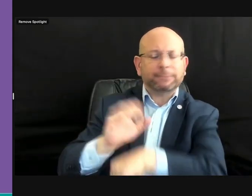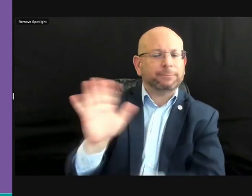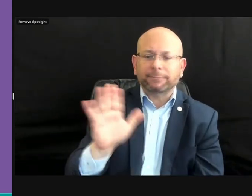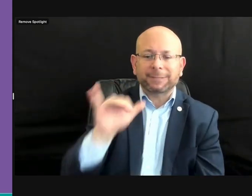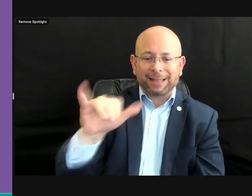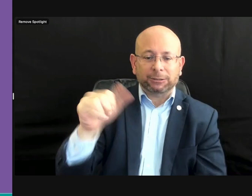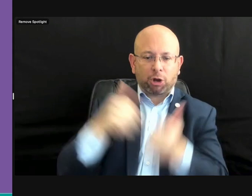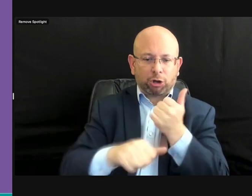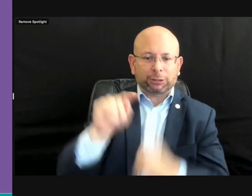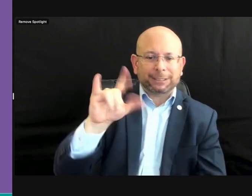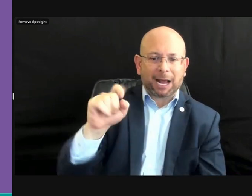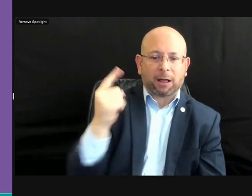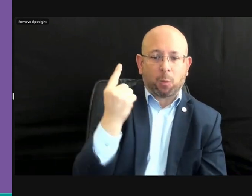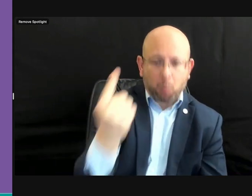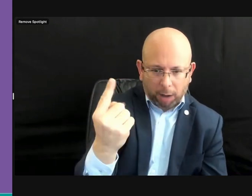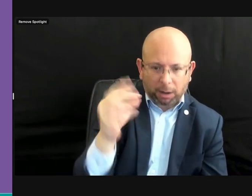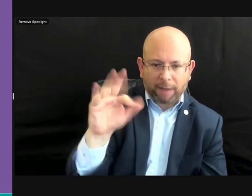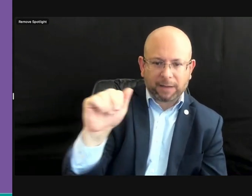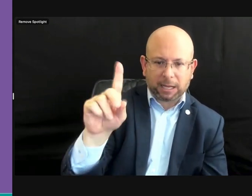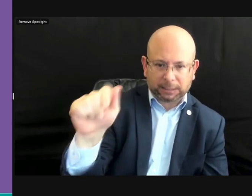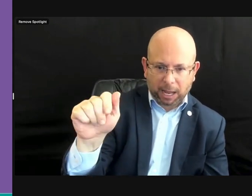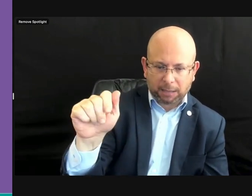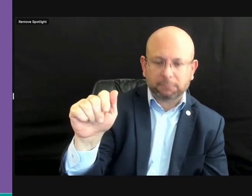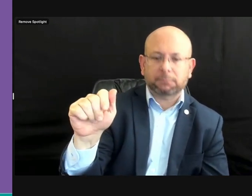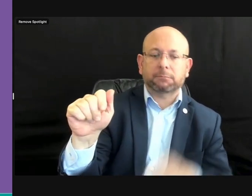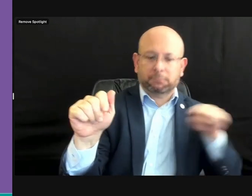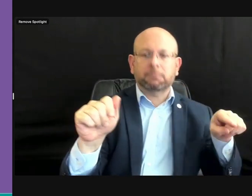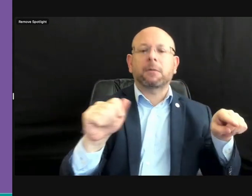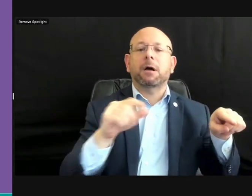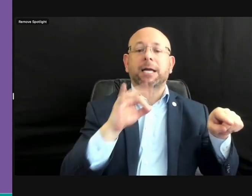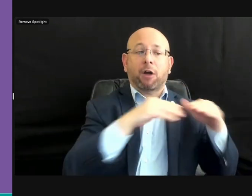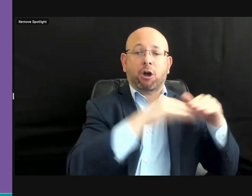in the ADA. But this only applies in Title I. Meaning,